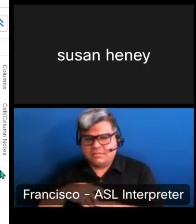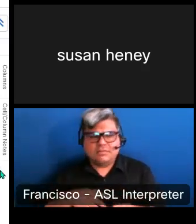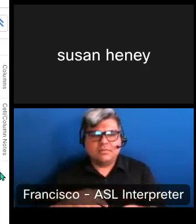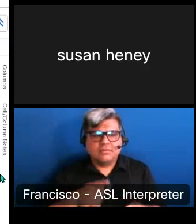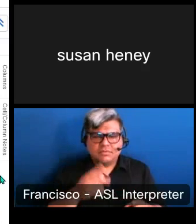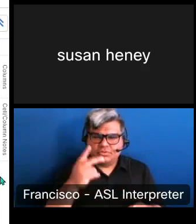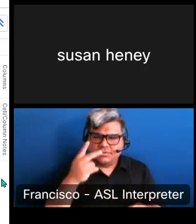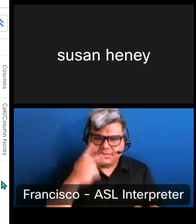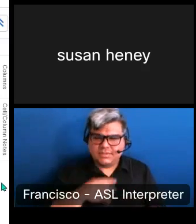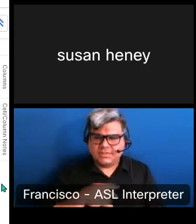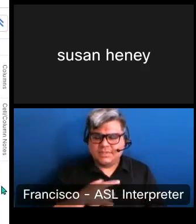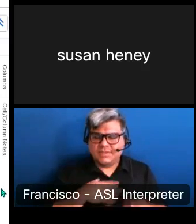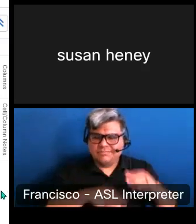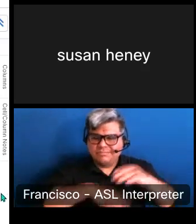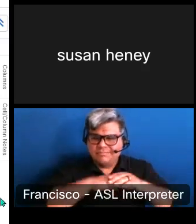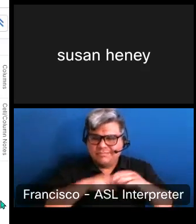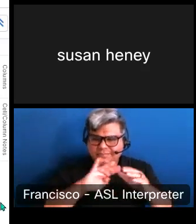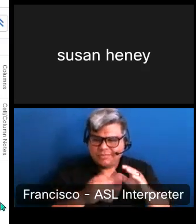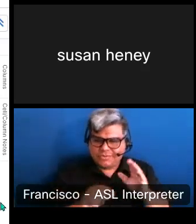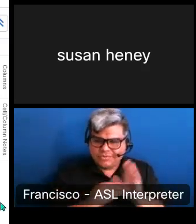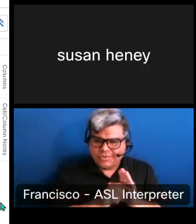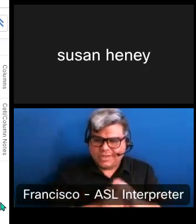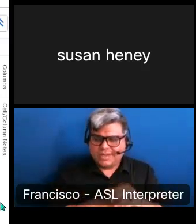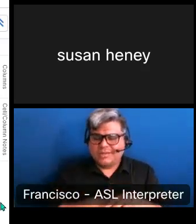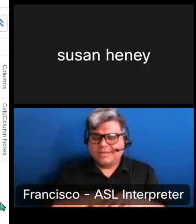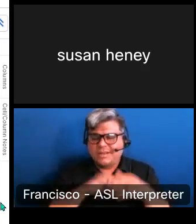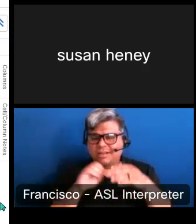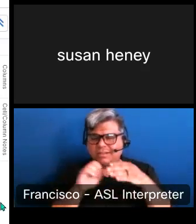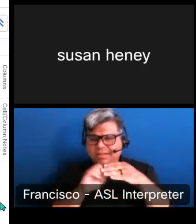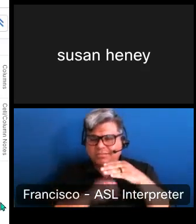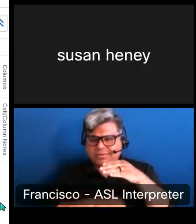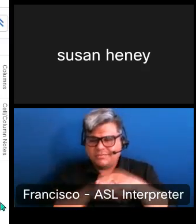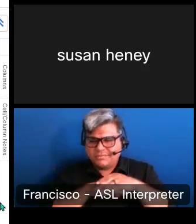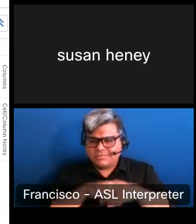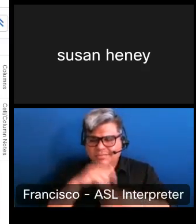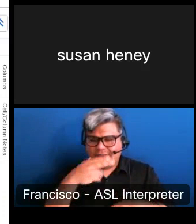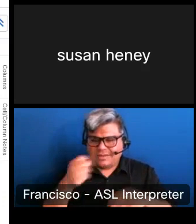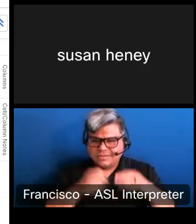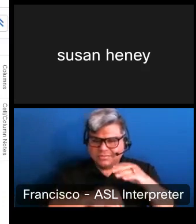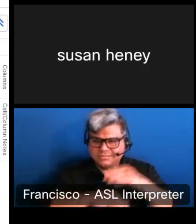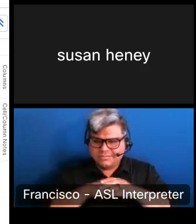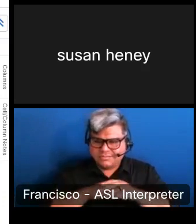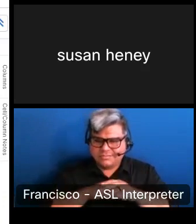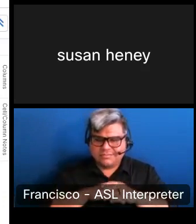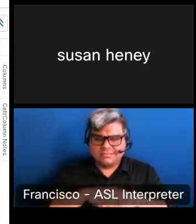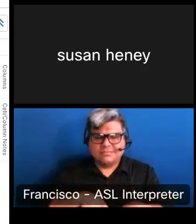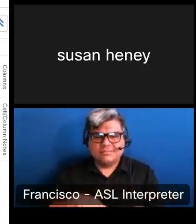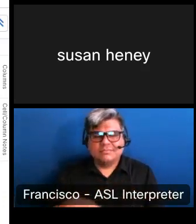elementary and high school grades, whether someone went to the 12th grade but did not graduate,